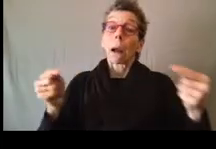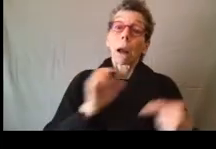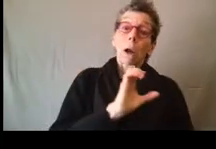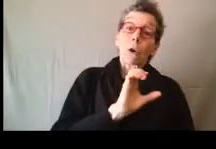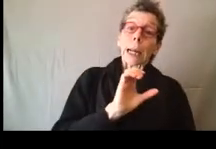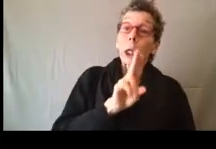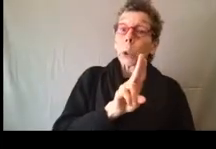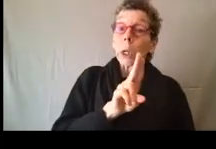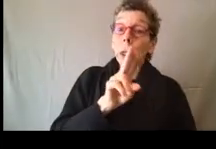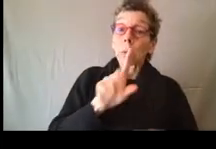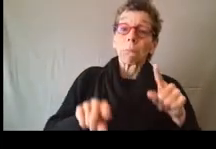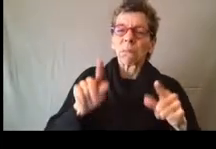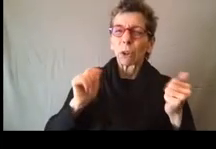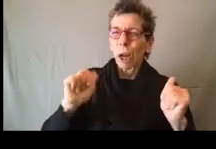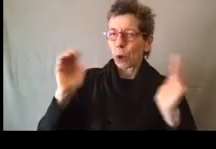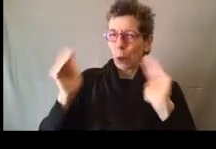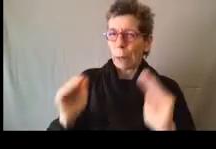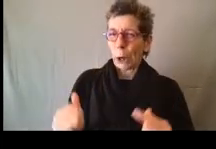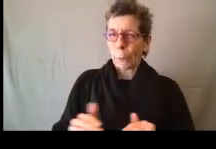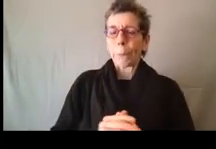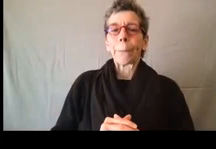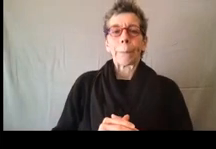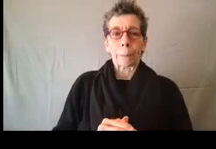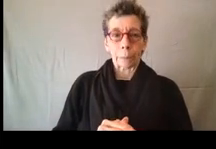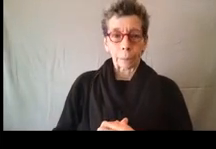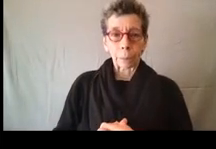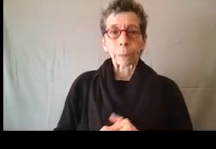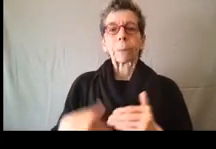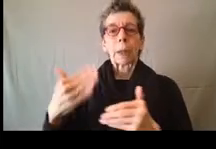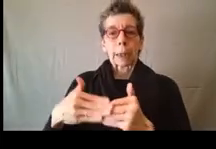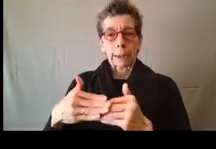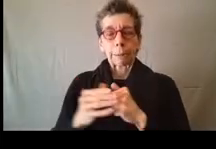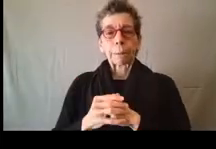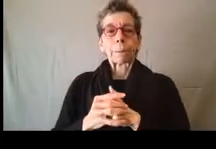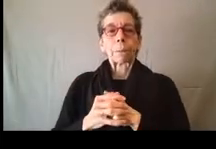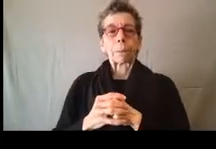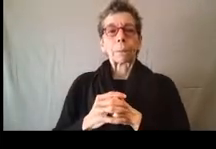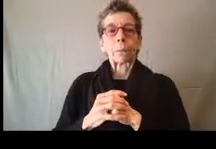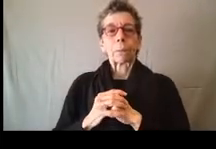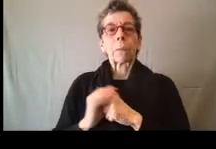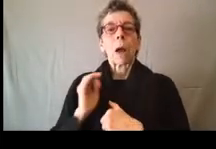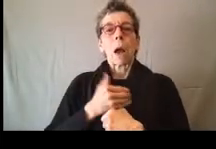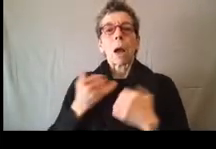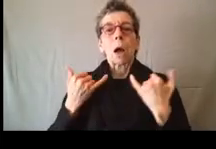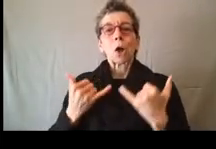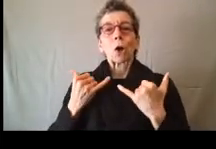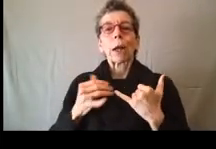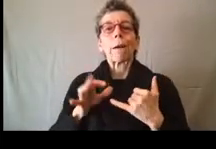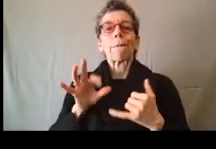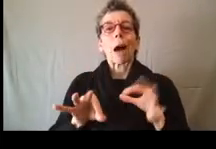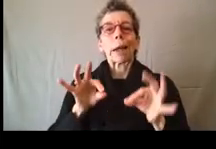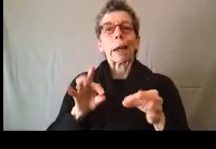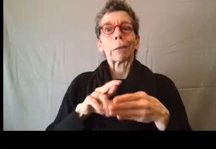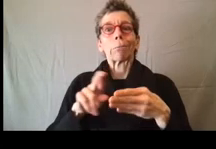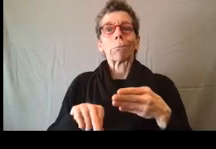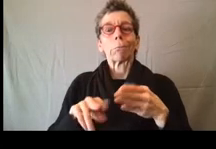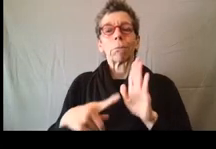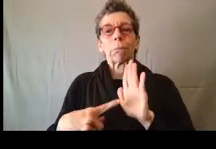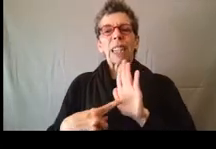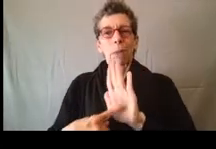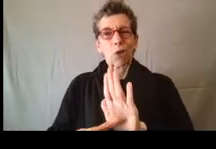Next slide, please. So, our current findings demonstrate that there was variation in information